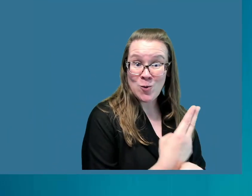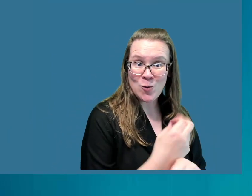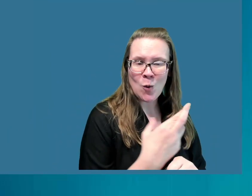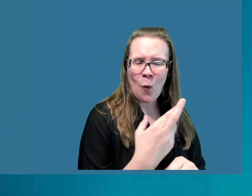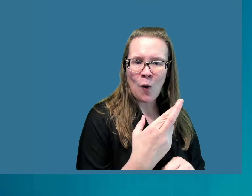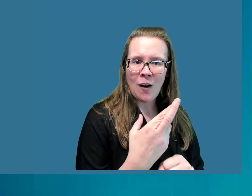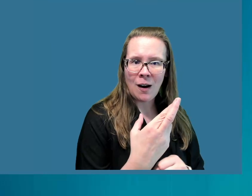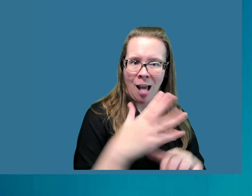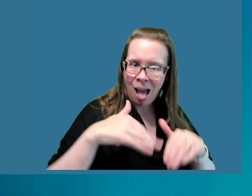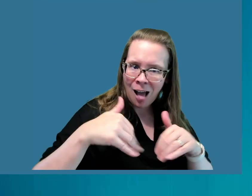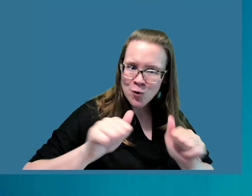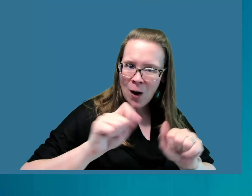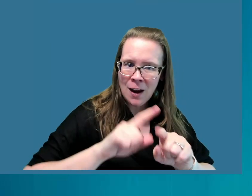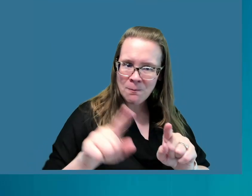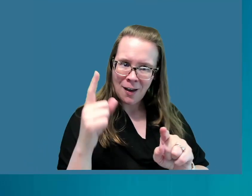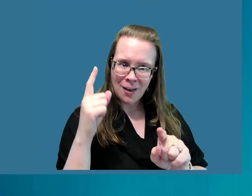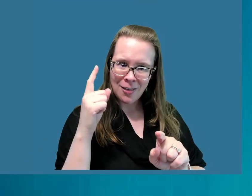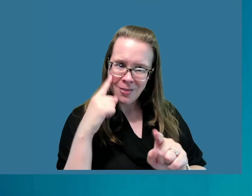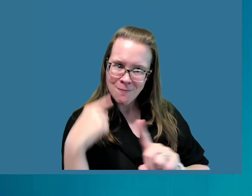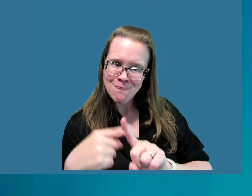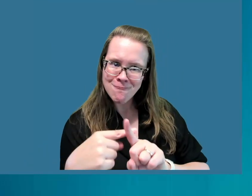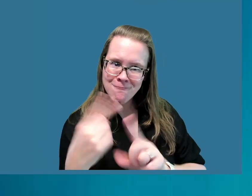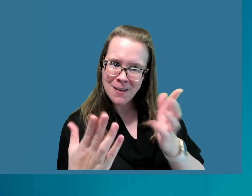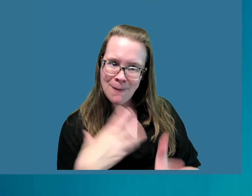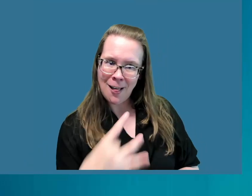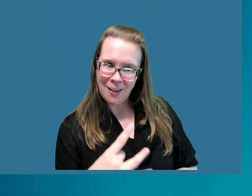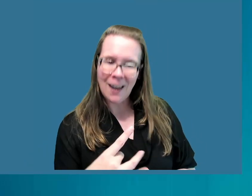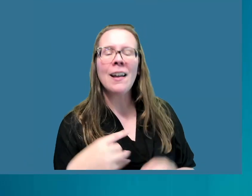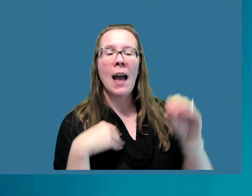what I've used make it easier for you. And you can decide if you want to use them for yourself.